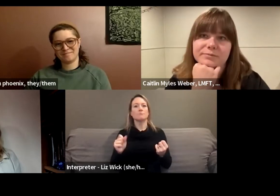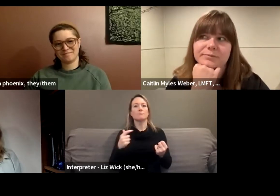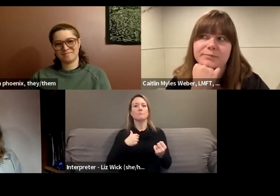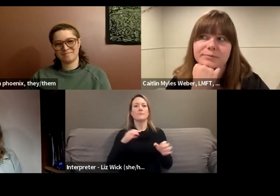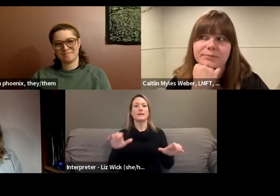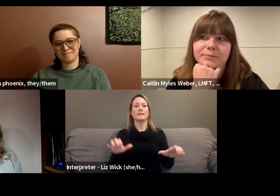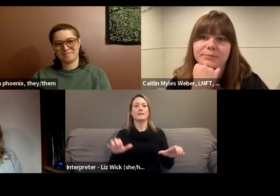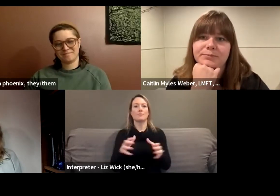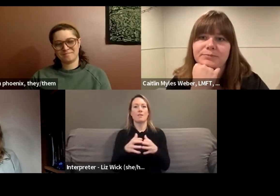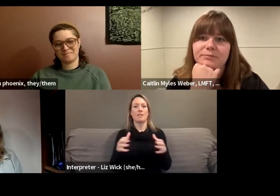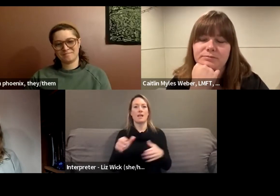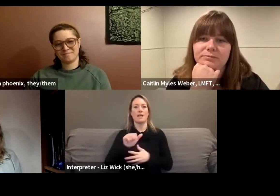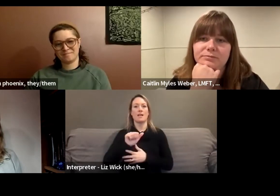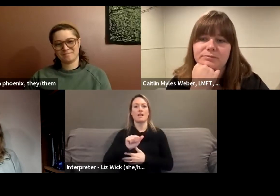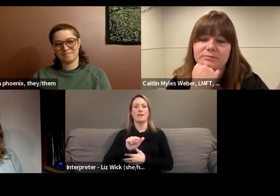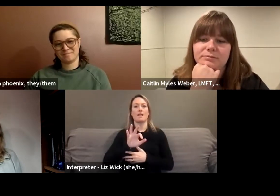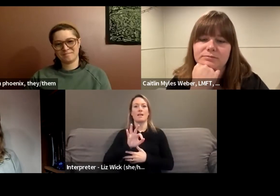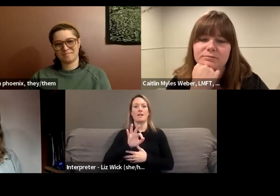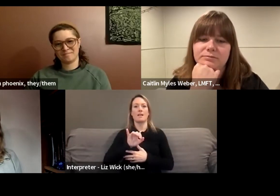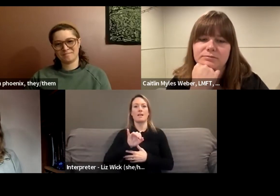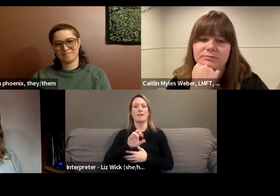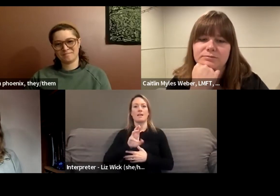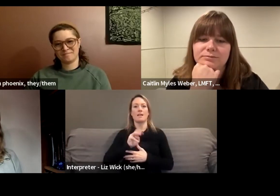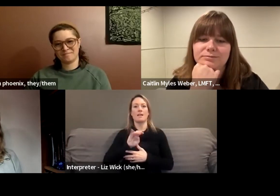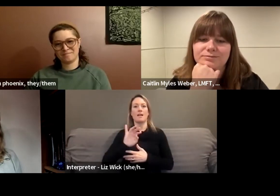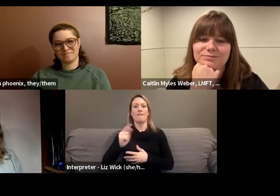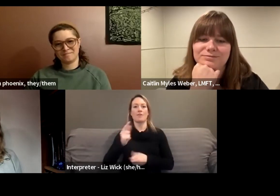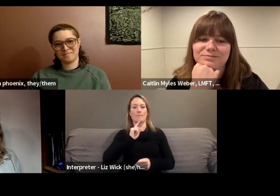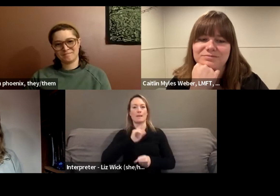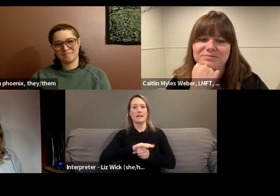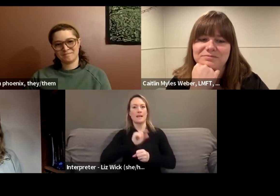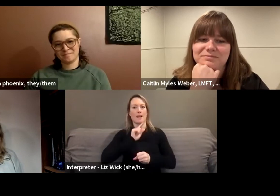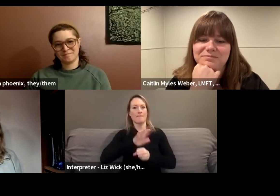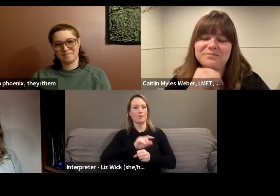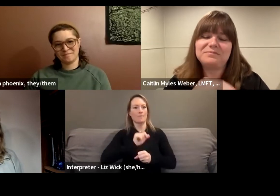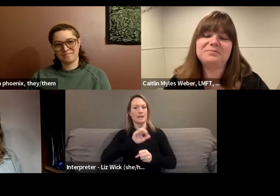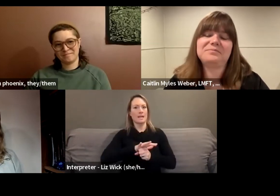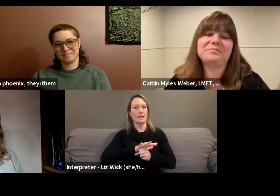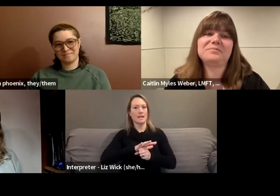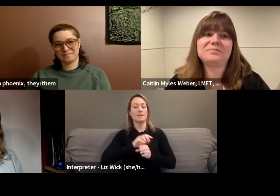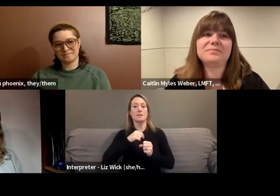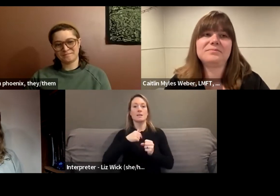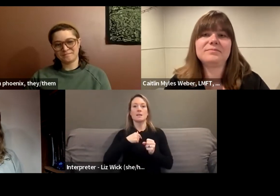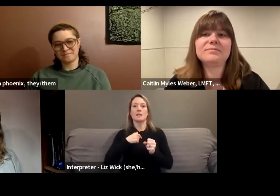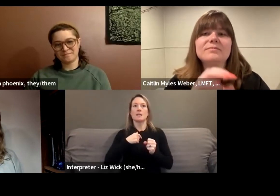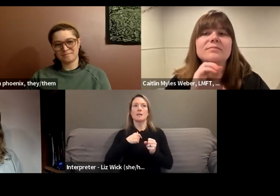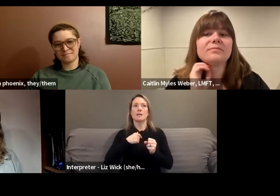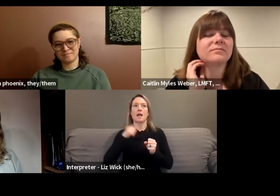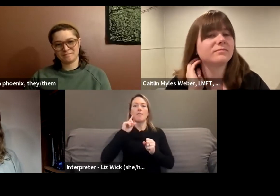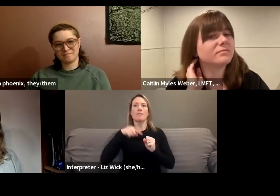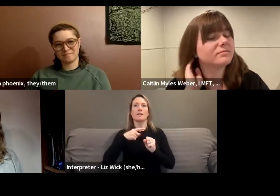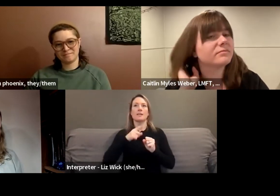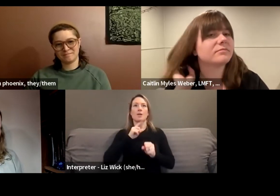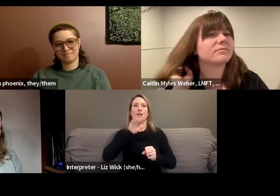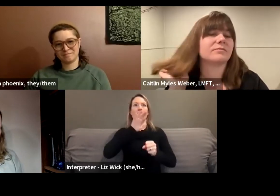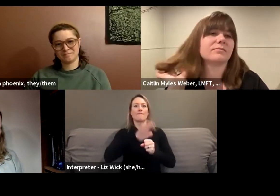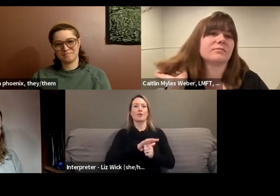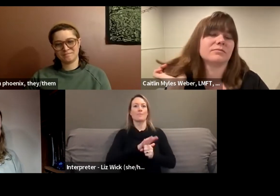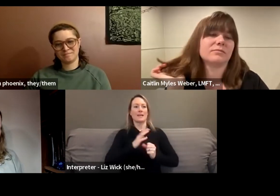and I think when I'm thinking about this question, I'm thinking about kind of affirming resilience that I see.